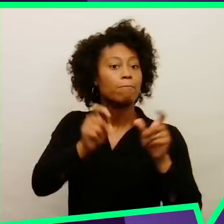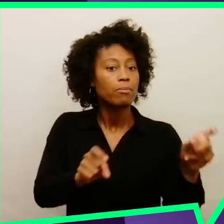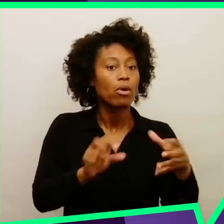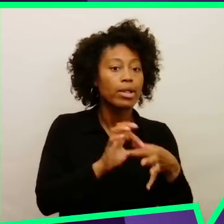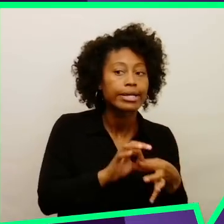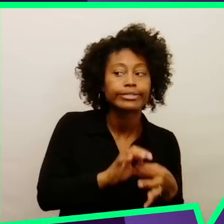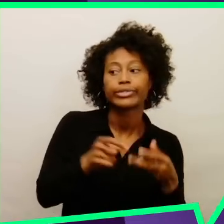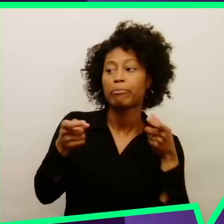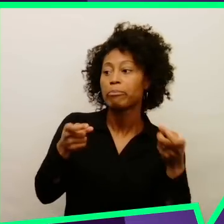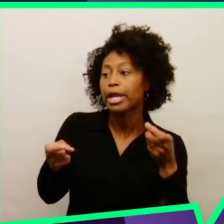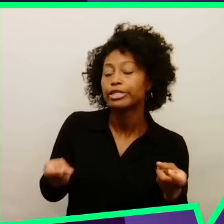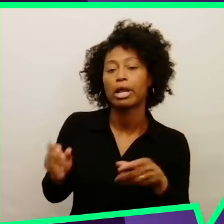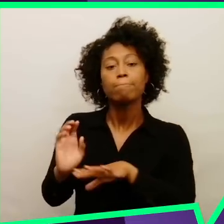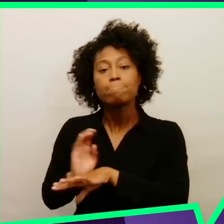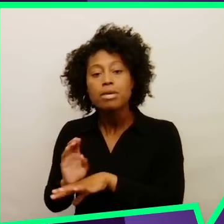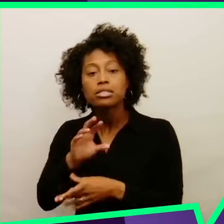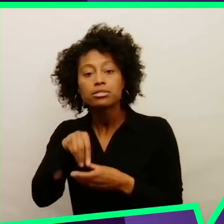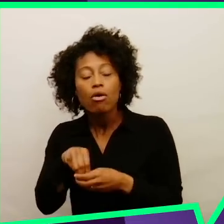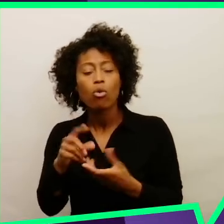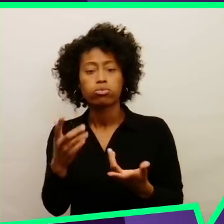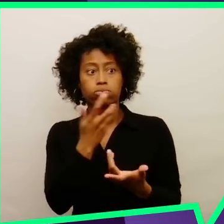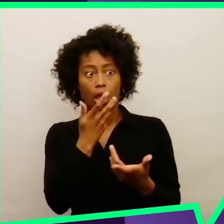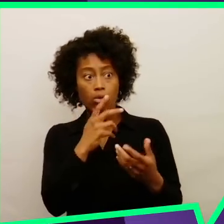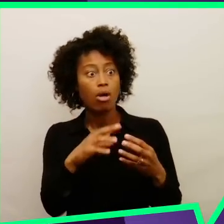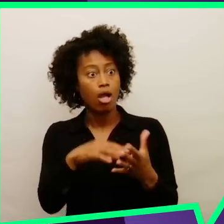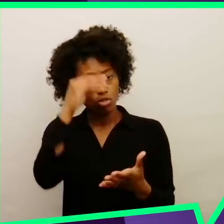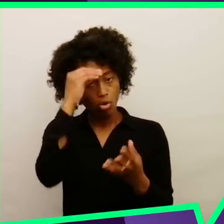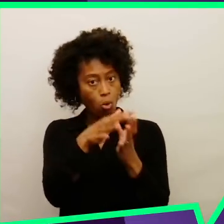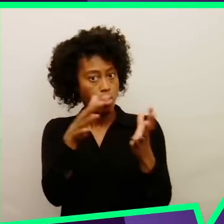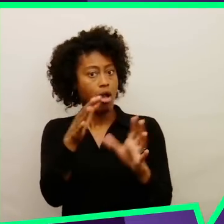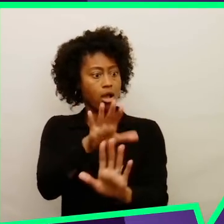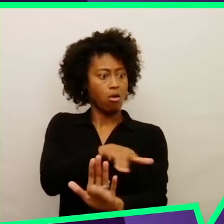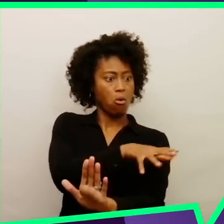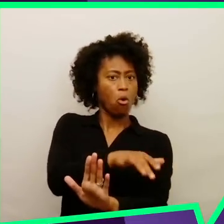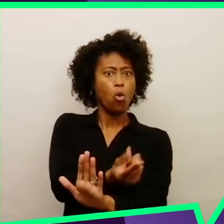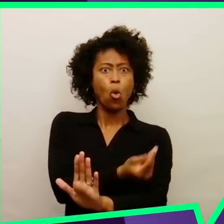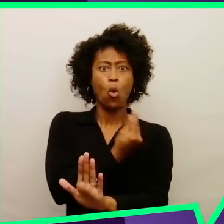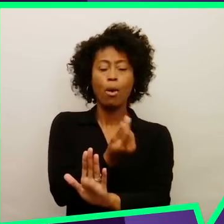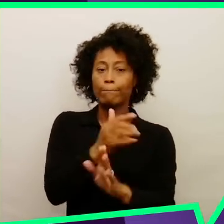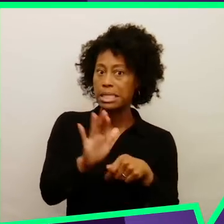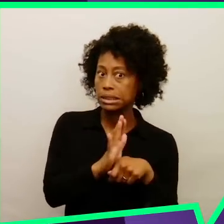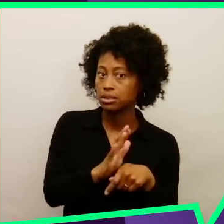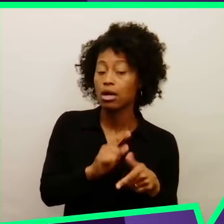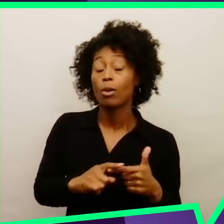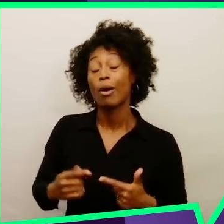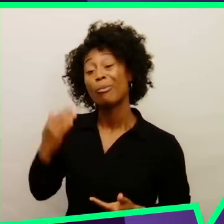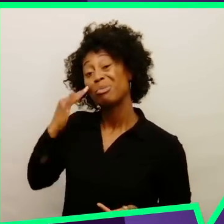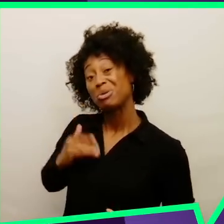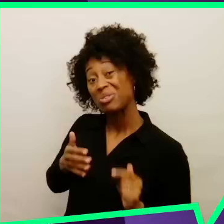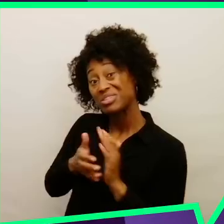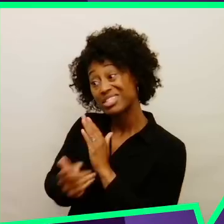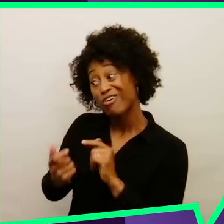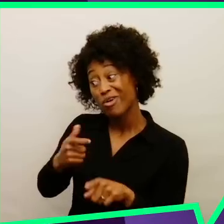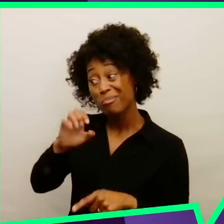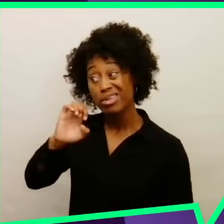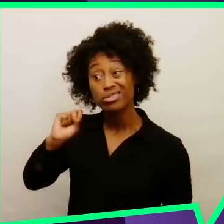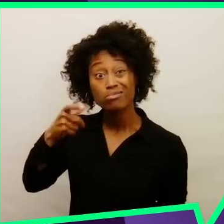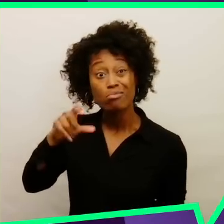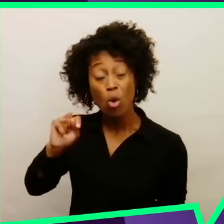The skill that I have learned mainly through esports, I believe, truly, to be honest, it would have to be leadership.